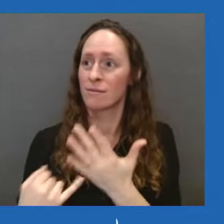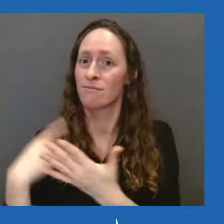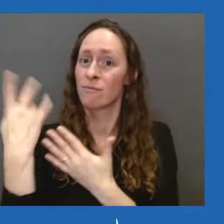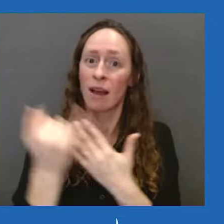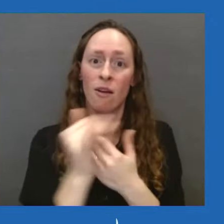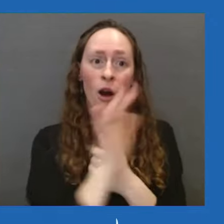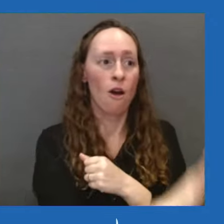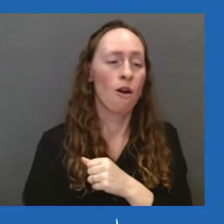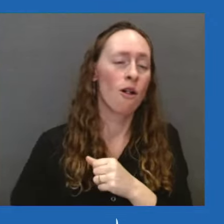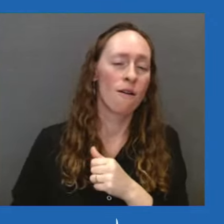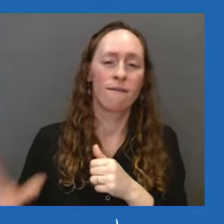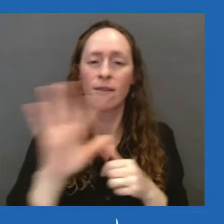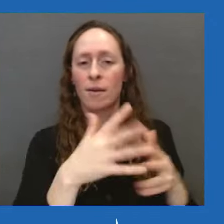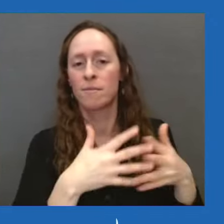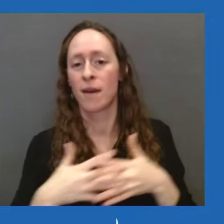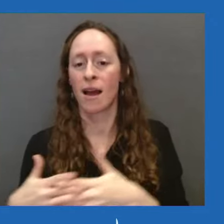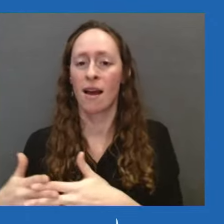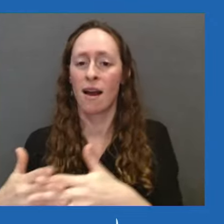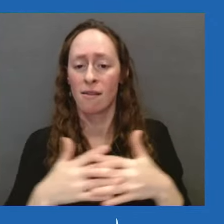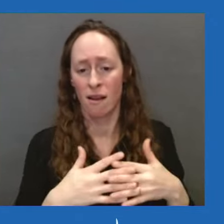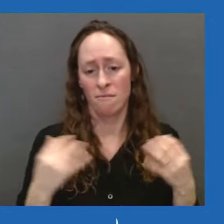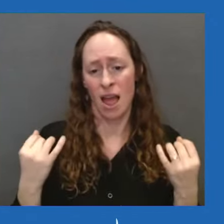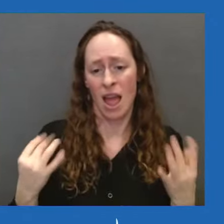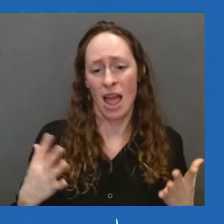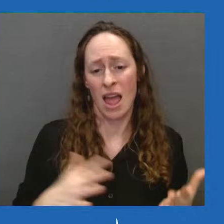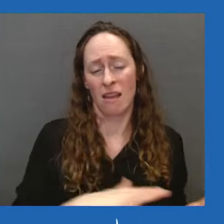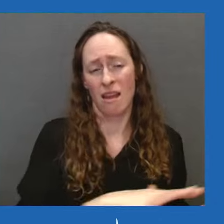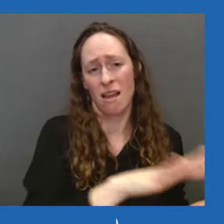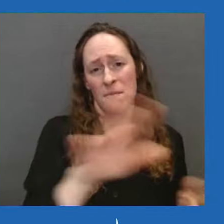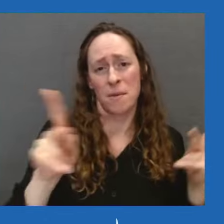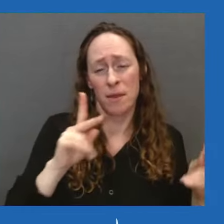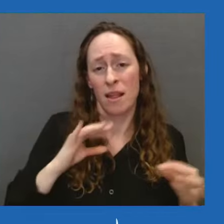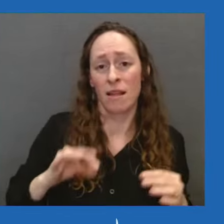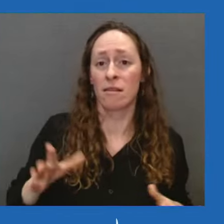from the new Amtrak tunnel in Baltimore, to the Brent Spence Bridge in Kentucky,